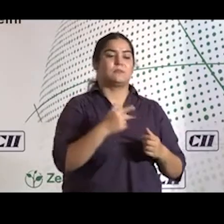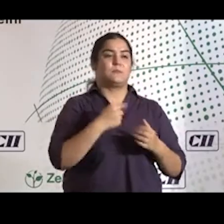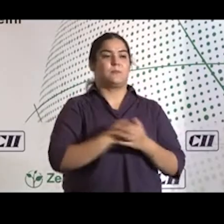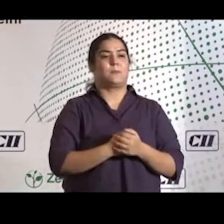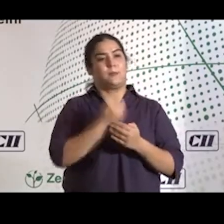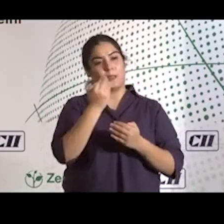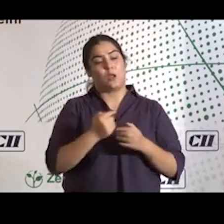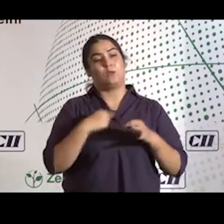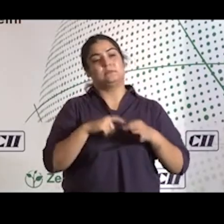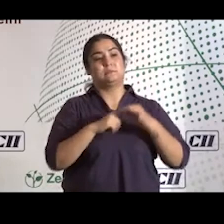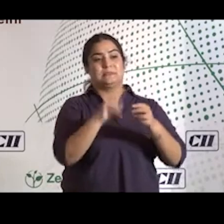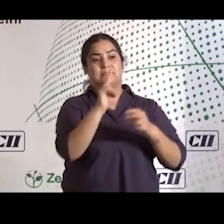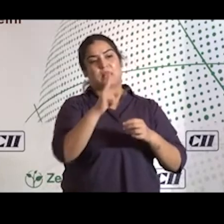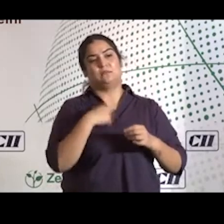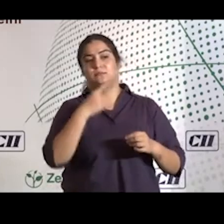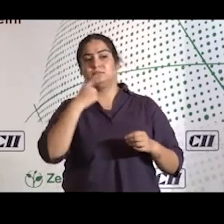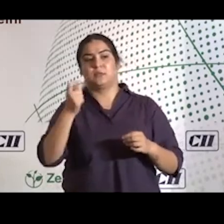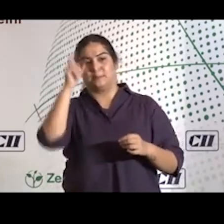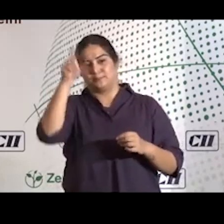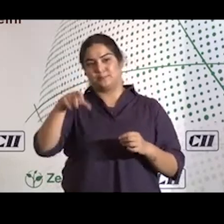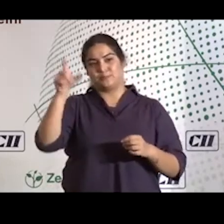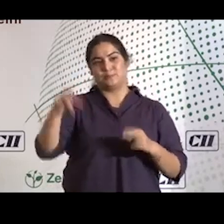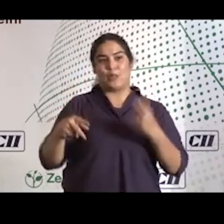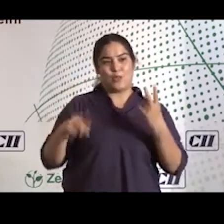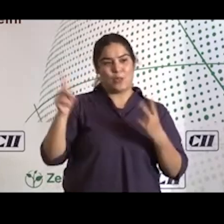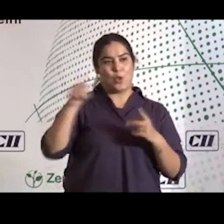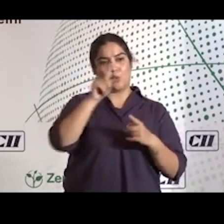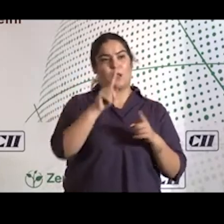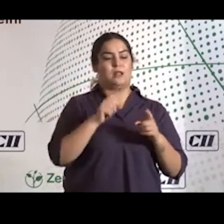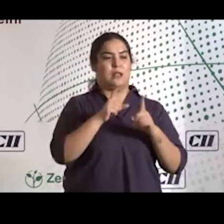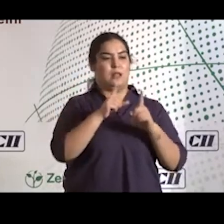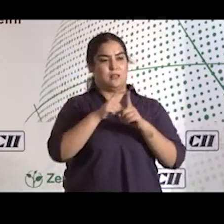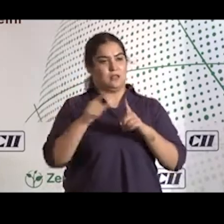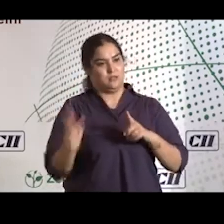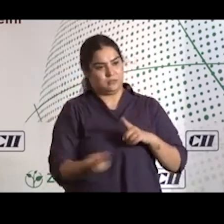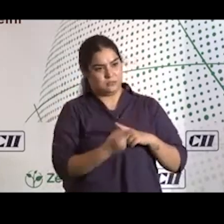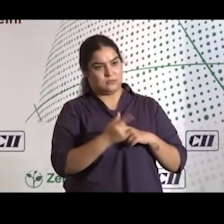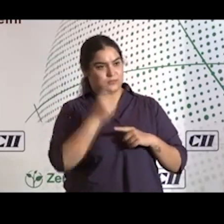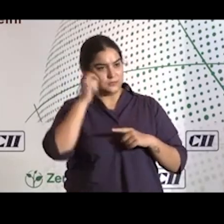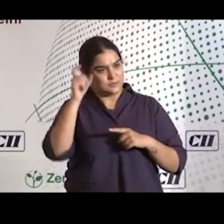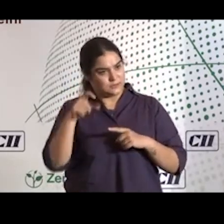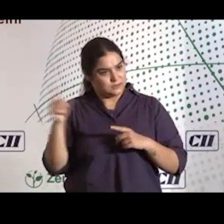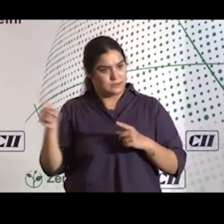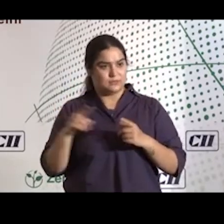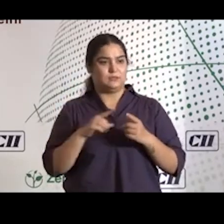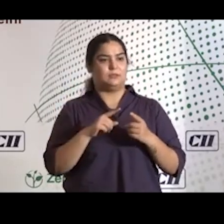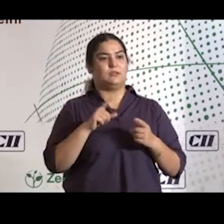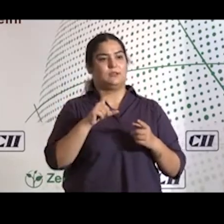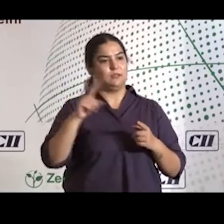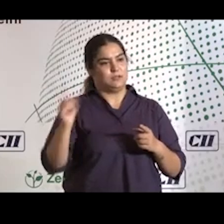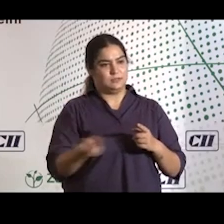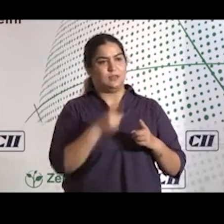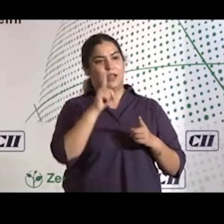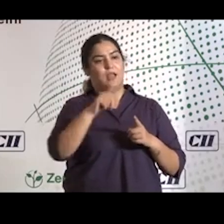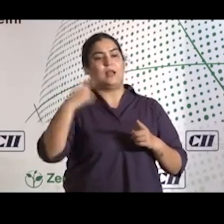next two panelists and I have a simple thing to ask because this aspiration